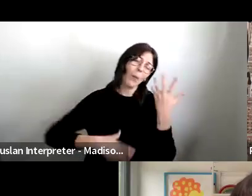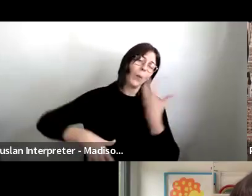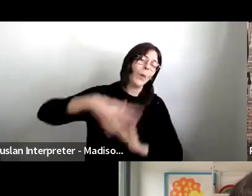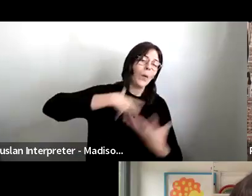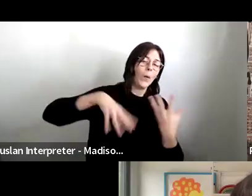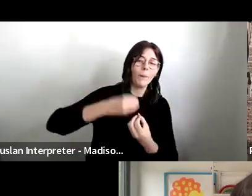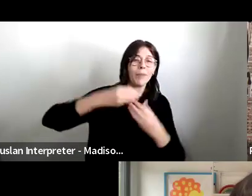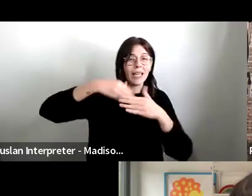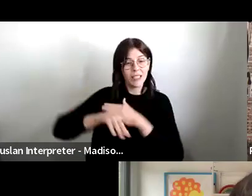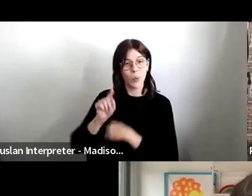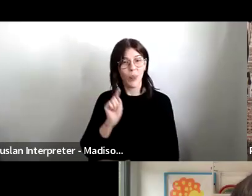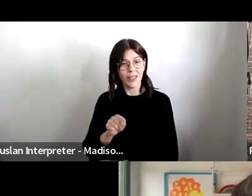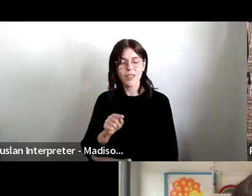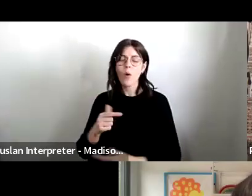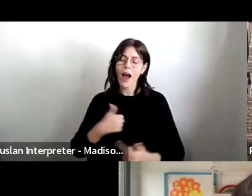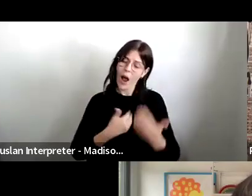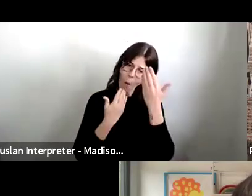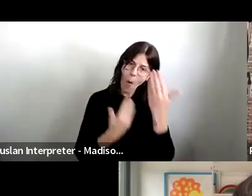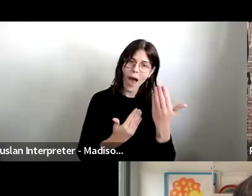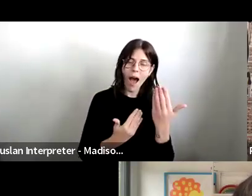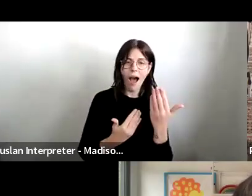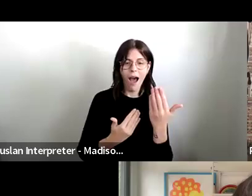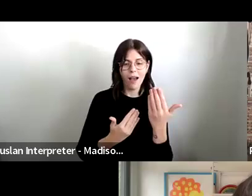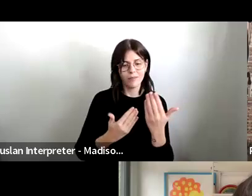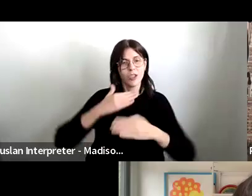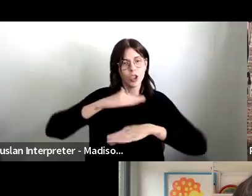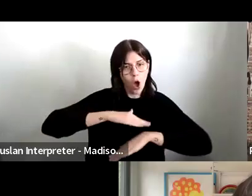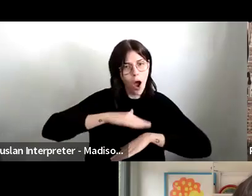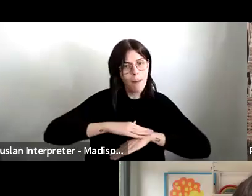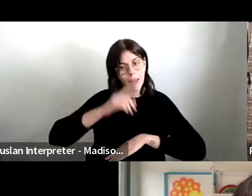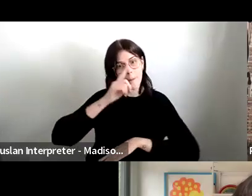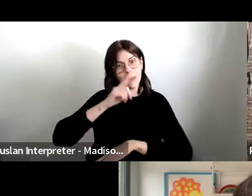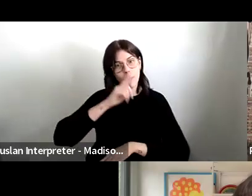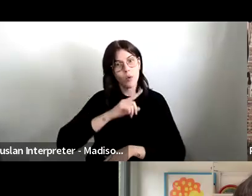I guess, honouring and respecting all of that time and energy that people have put in.